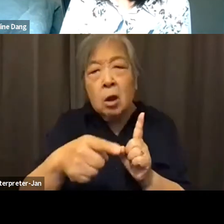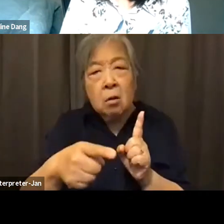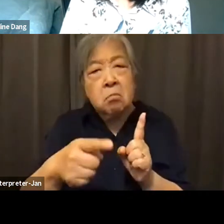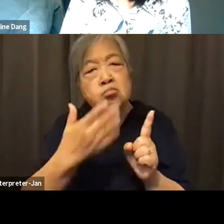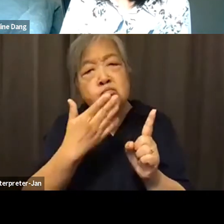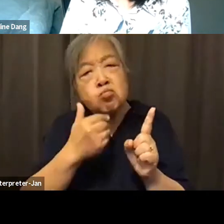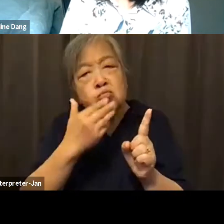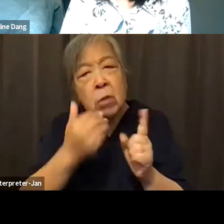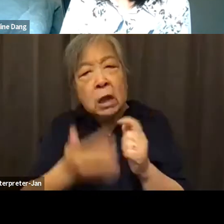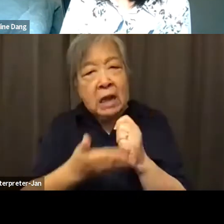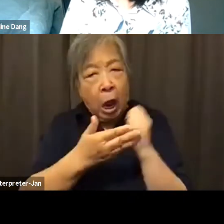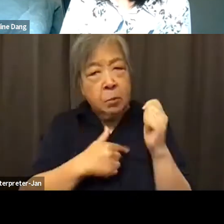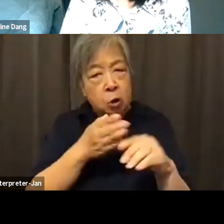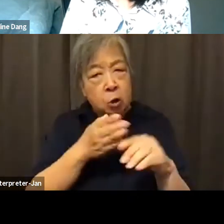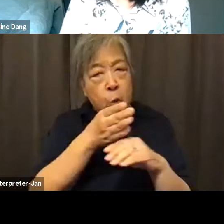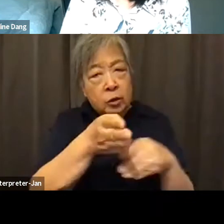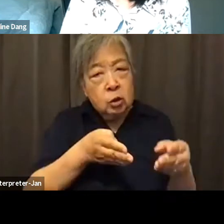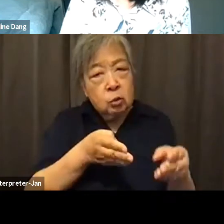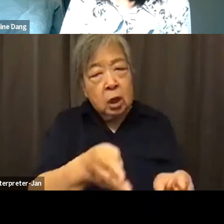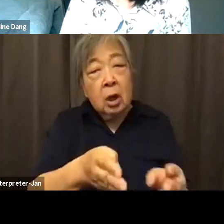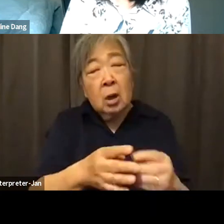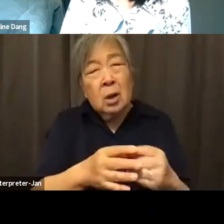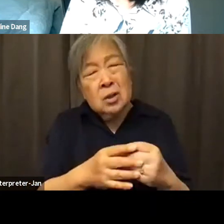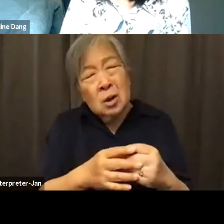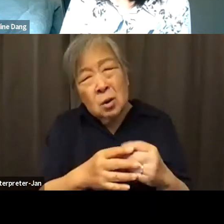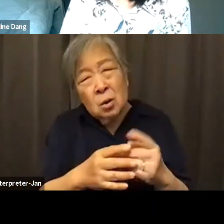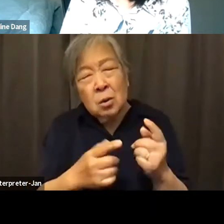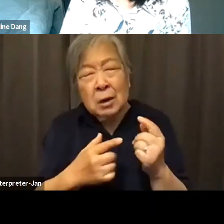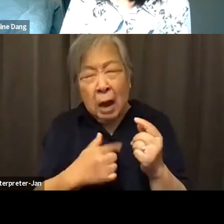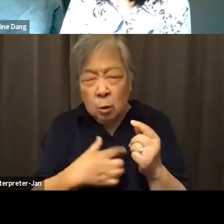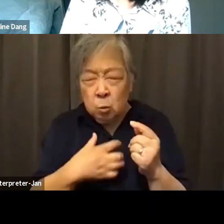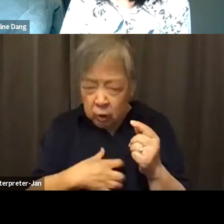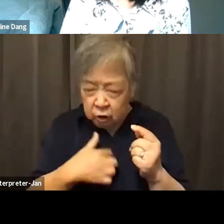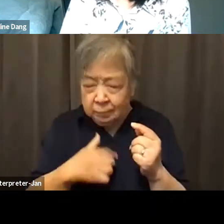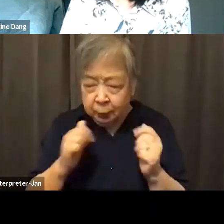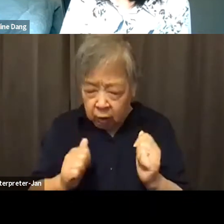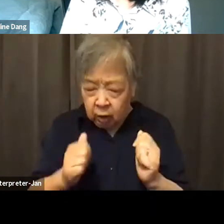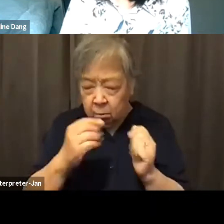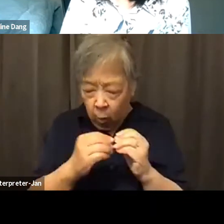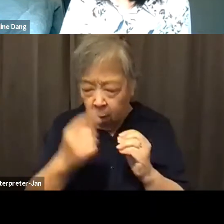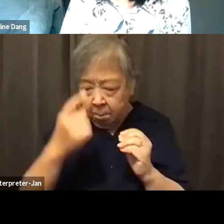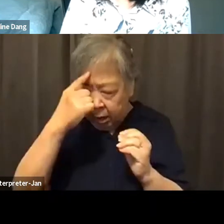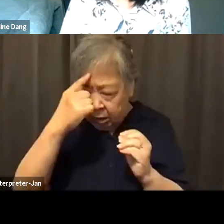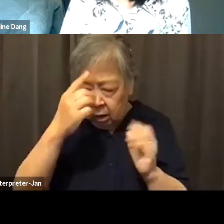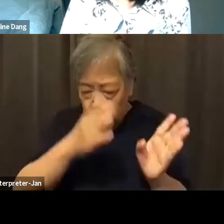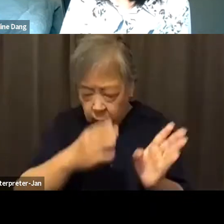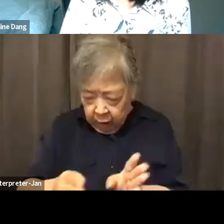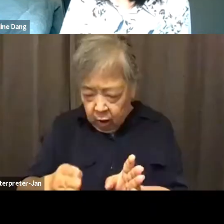but I guess I just would have been able to mentally prepare for that because the sort